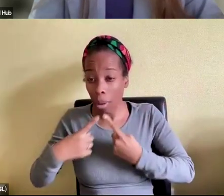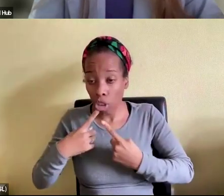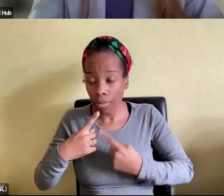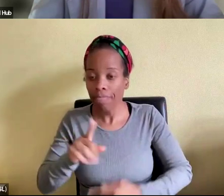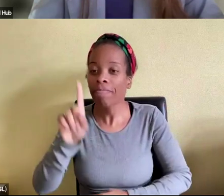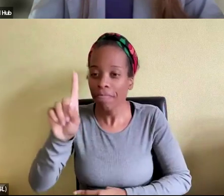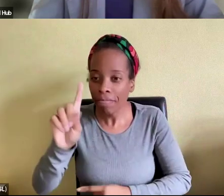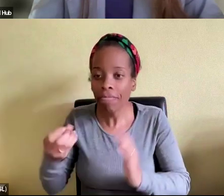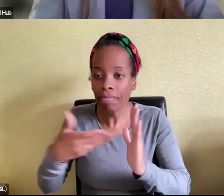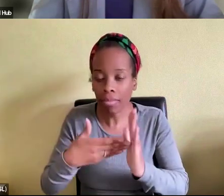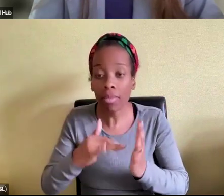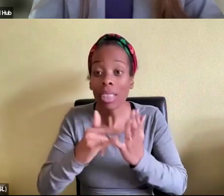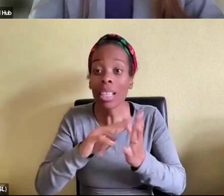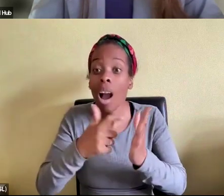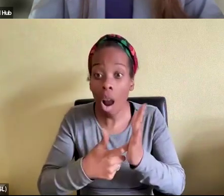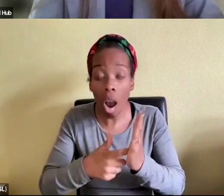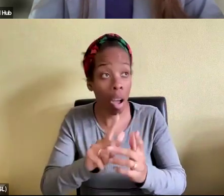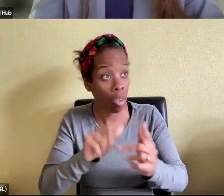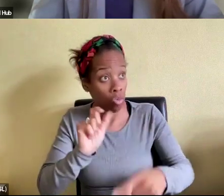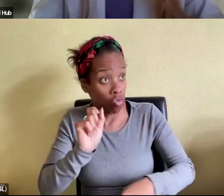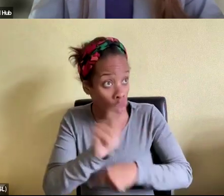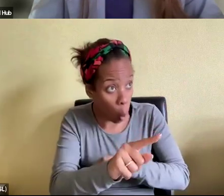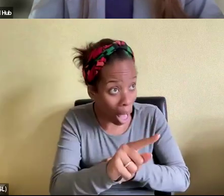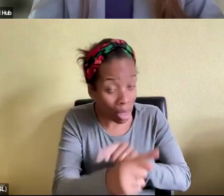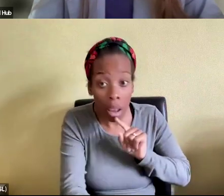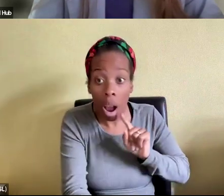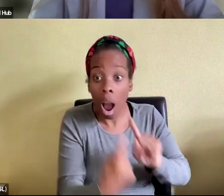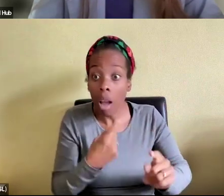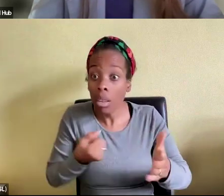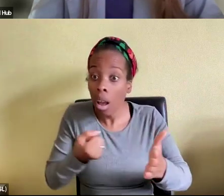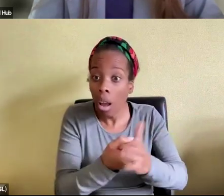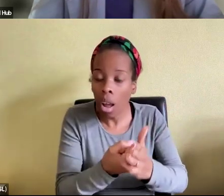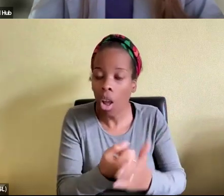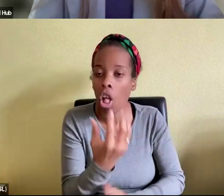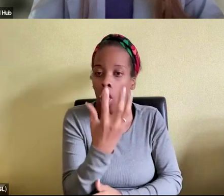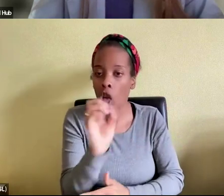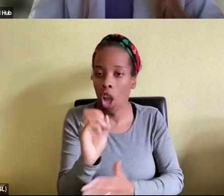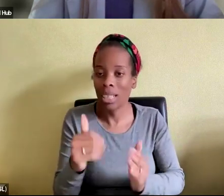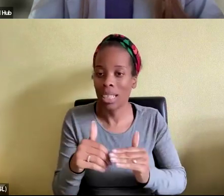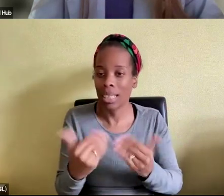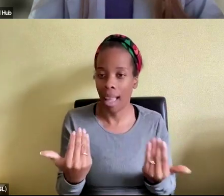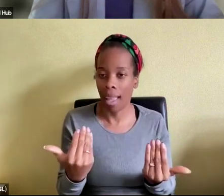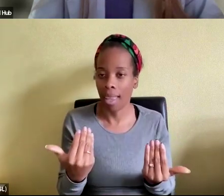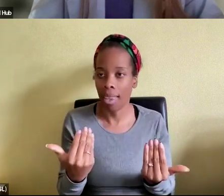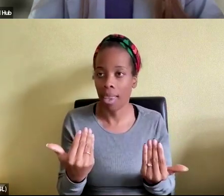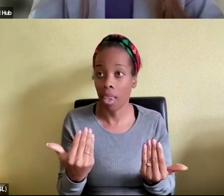answered within 30 days. So that's the other thing, talking about timelines. So yes, you, you could do it to the whole university,